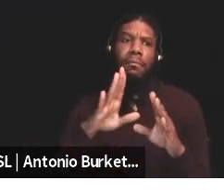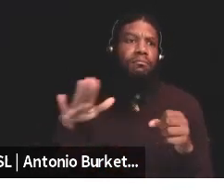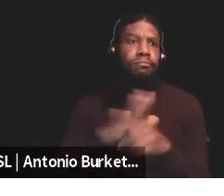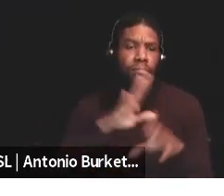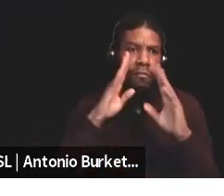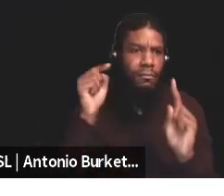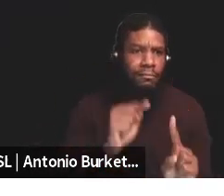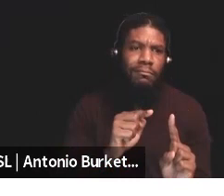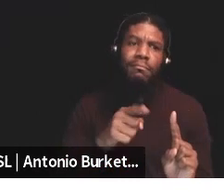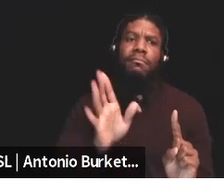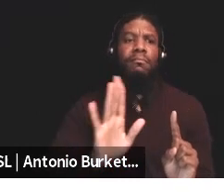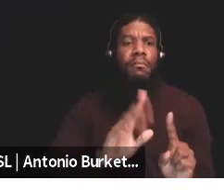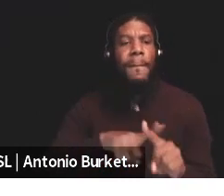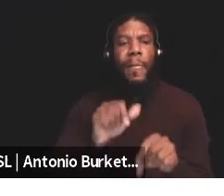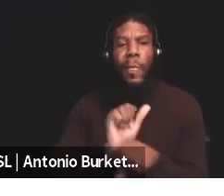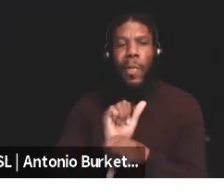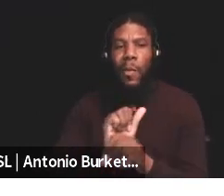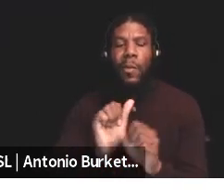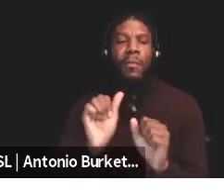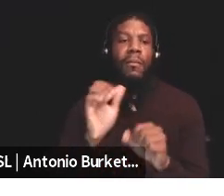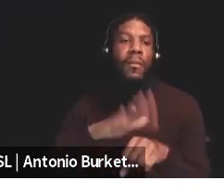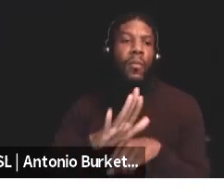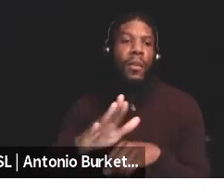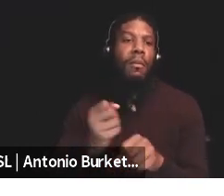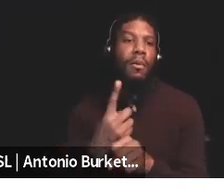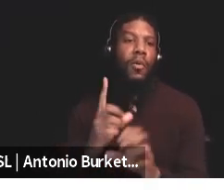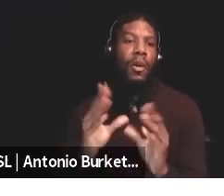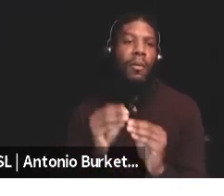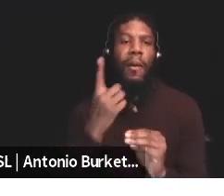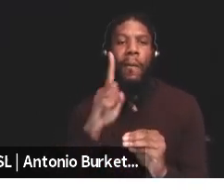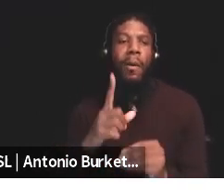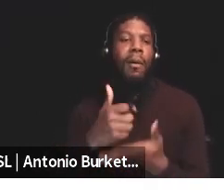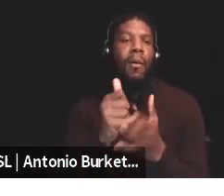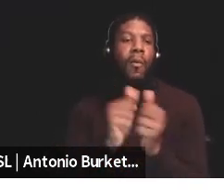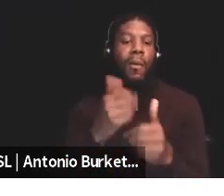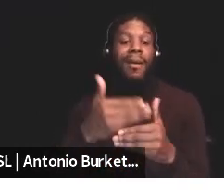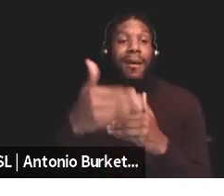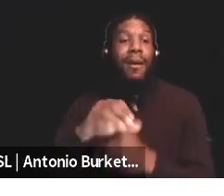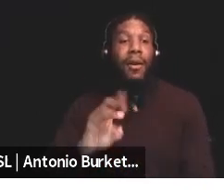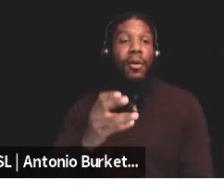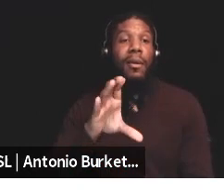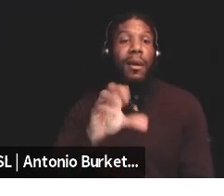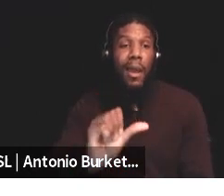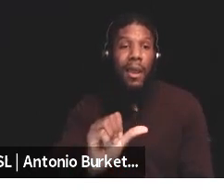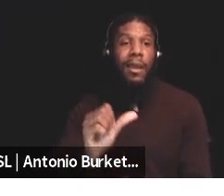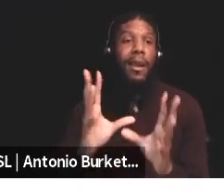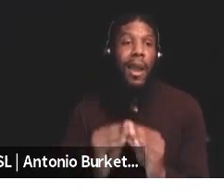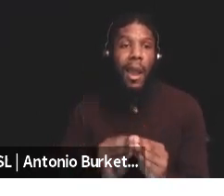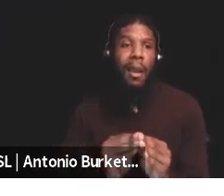their annual conference partly to assist with the next OWCA conference and get some ideas from them,